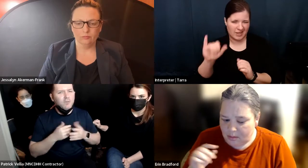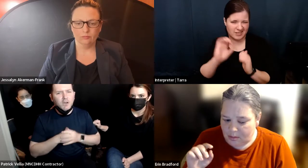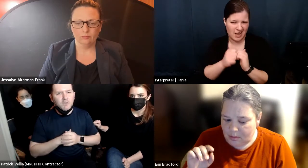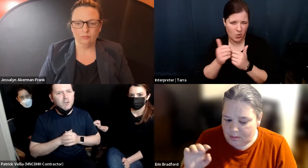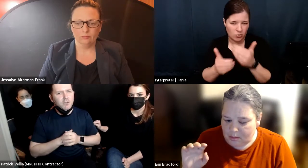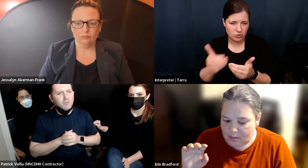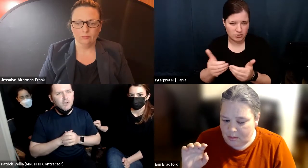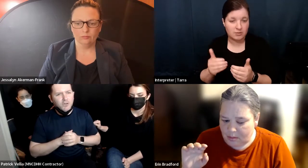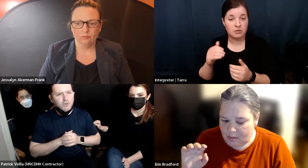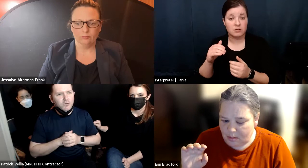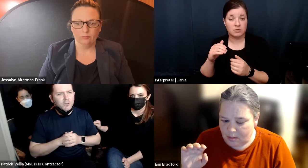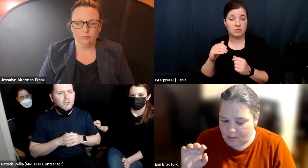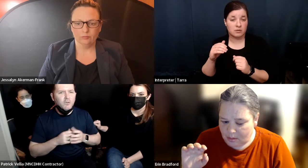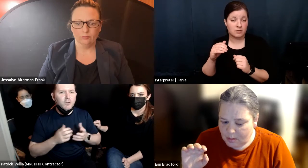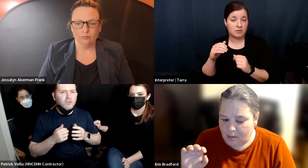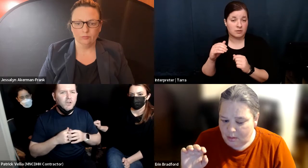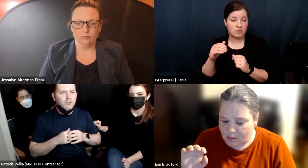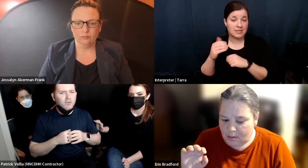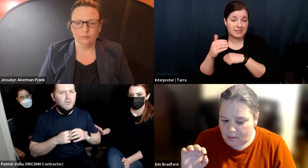the Zoom meeting. That's how it works.